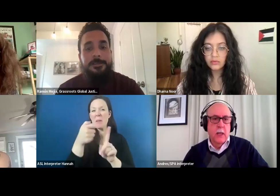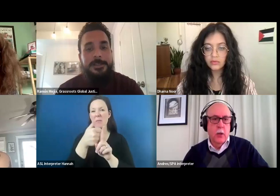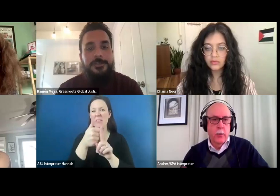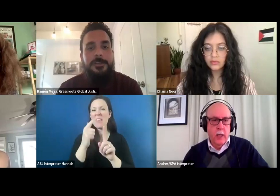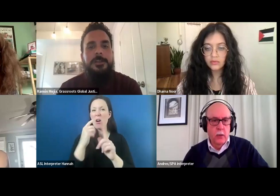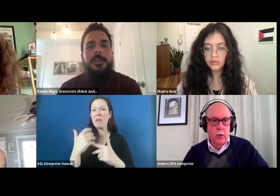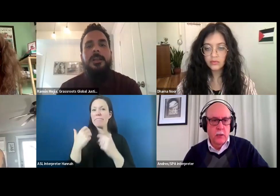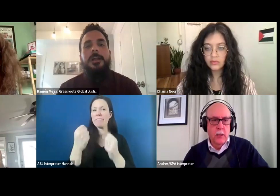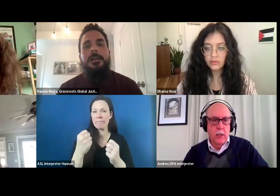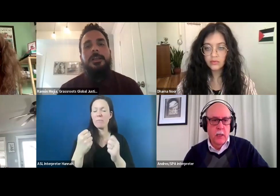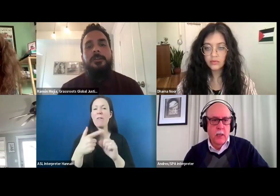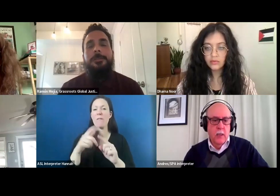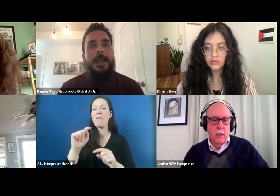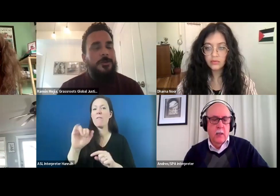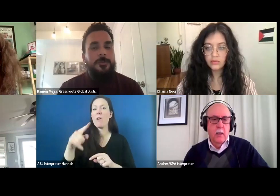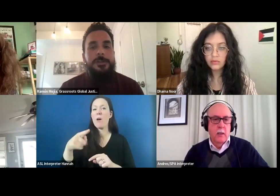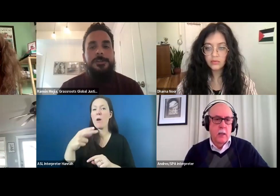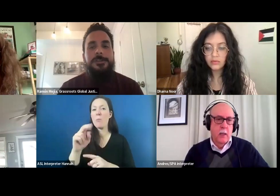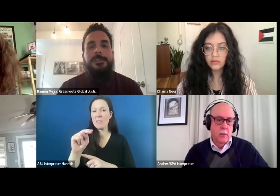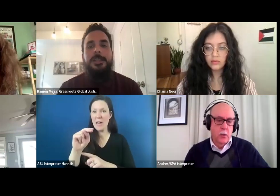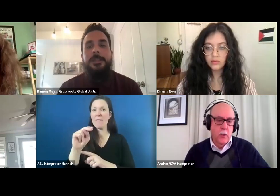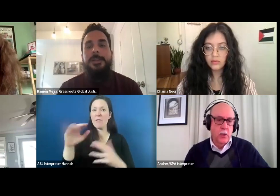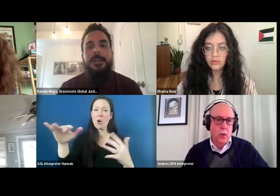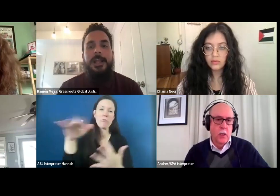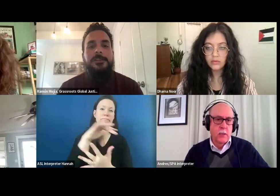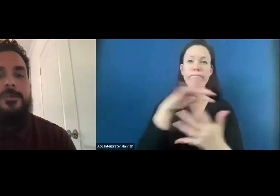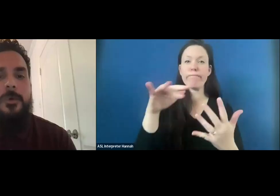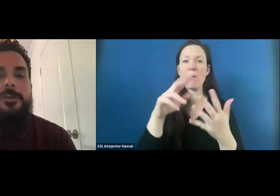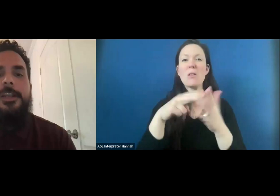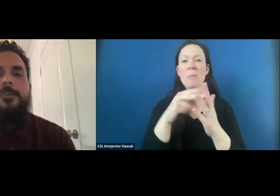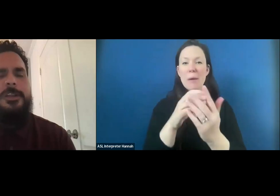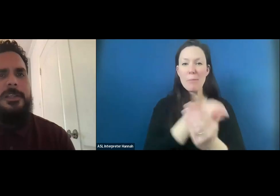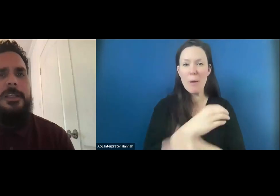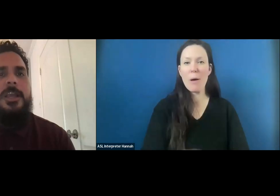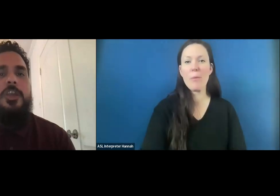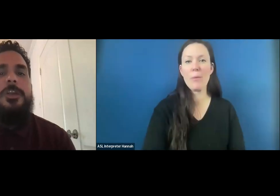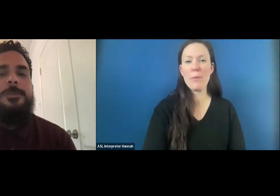devastation, including power shortages and limited access to water and increasing U.S.